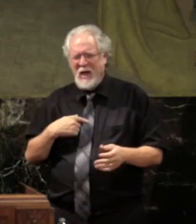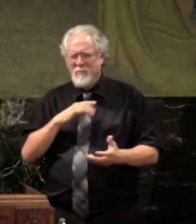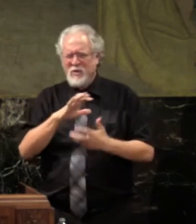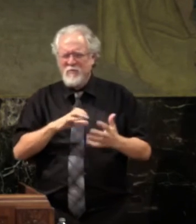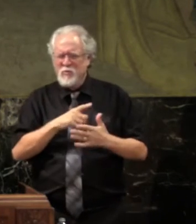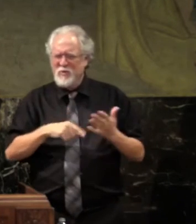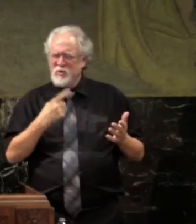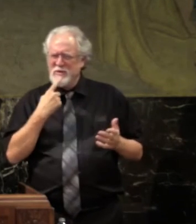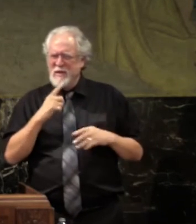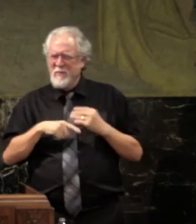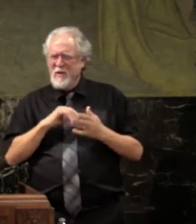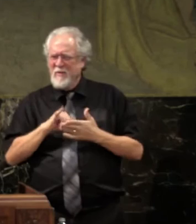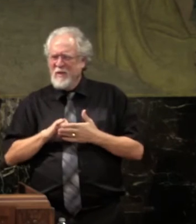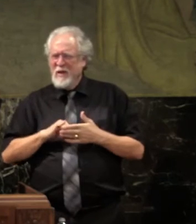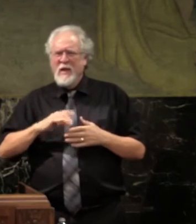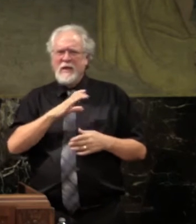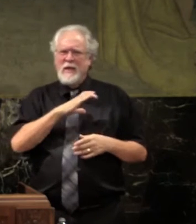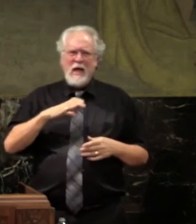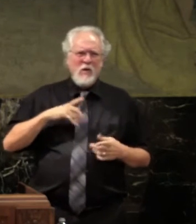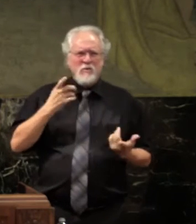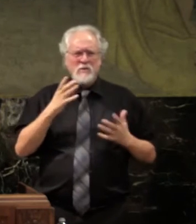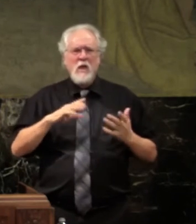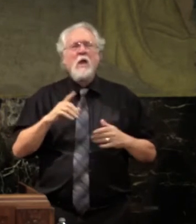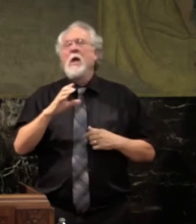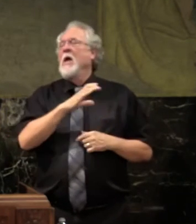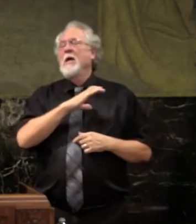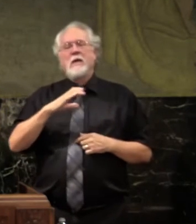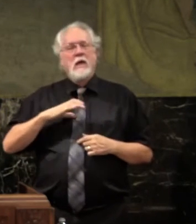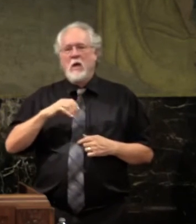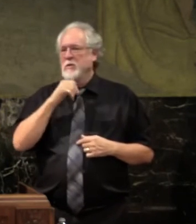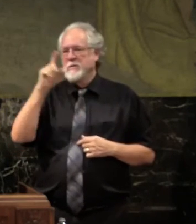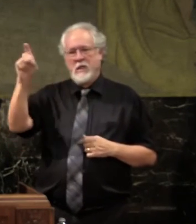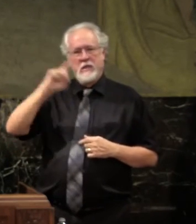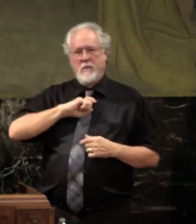well well first of all Congress did not allocate any money for infrastructure